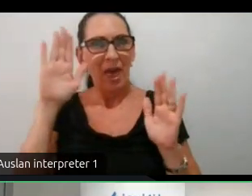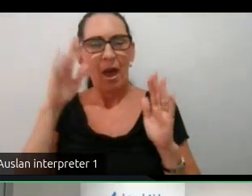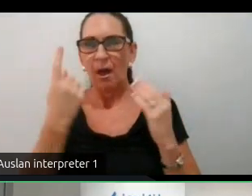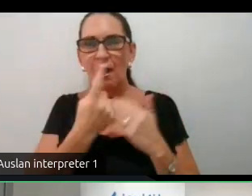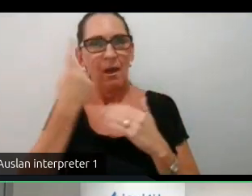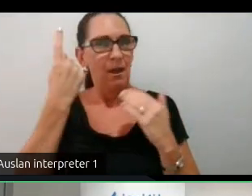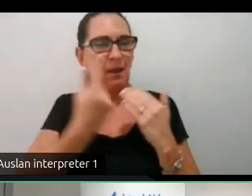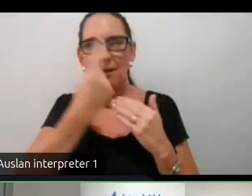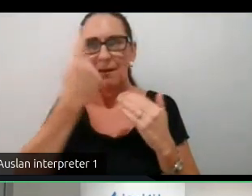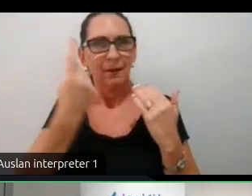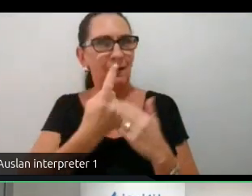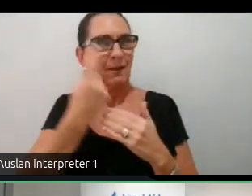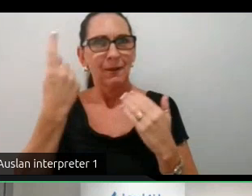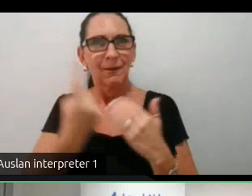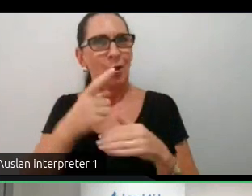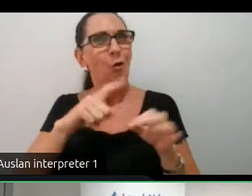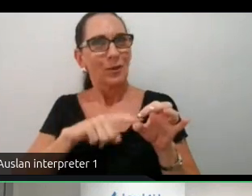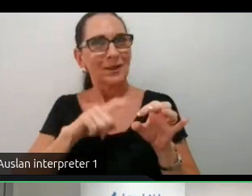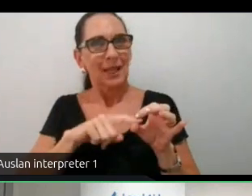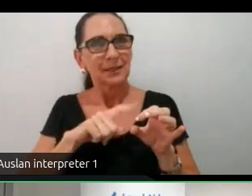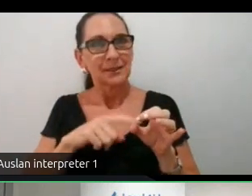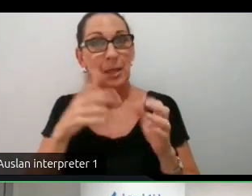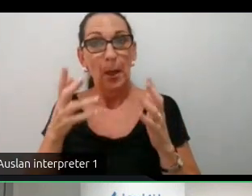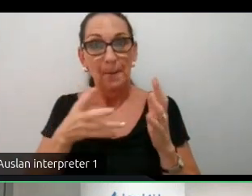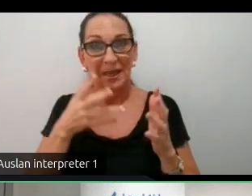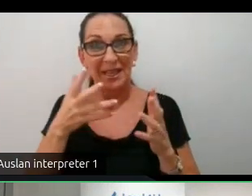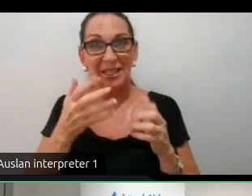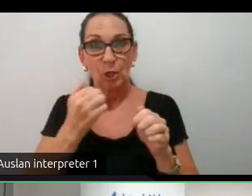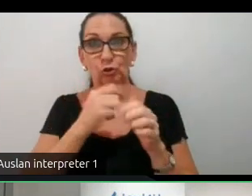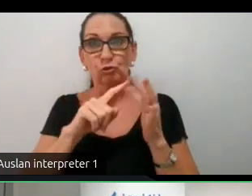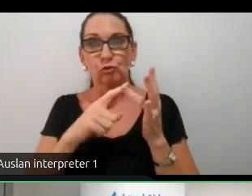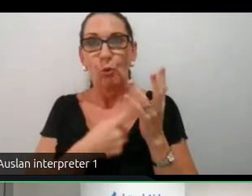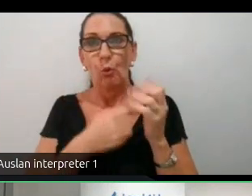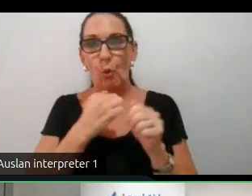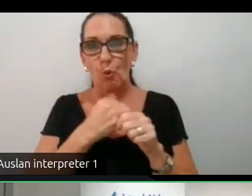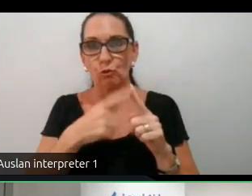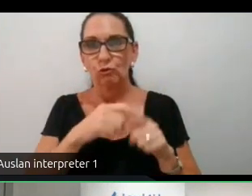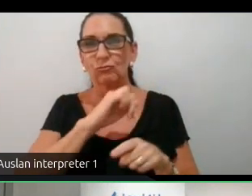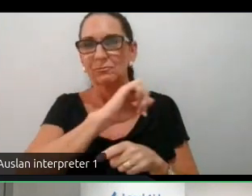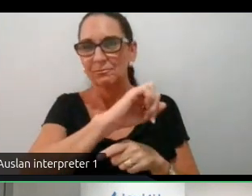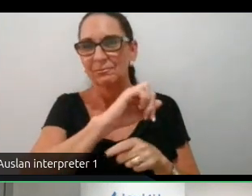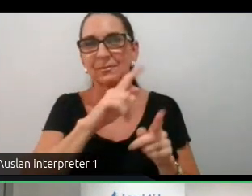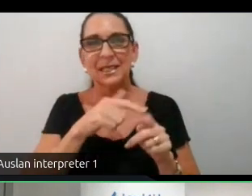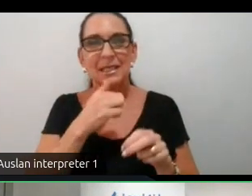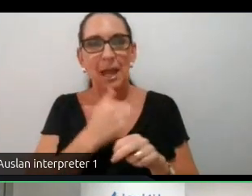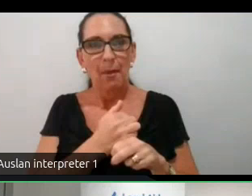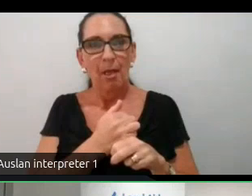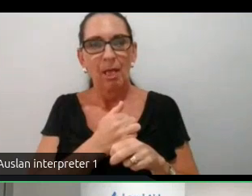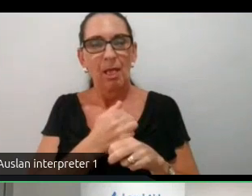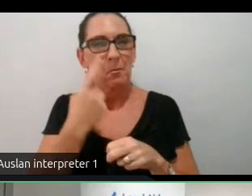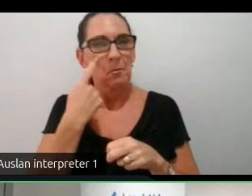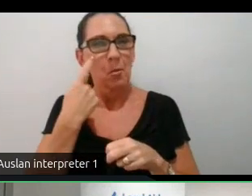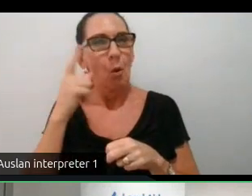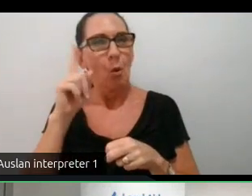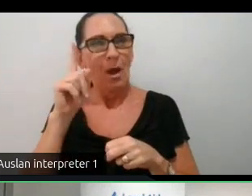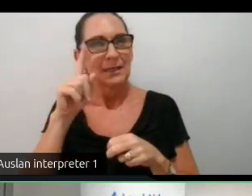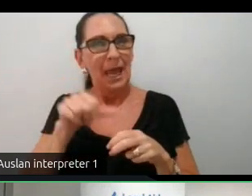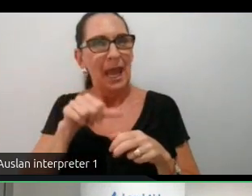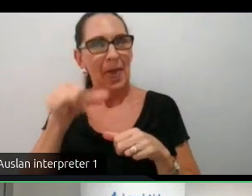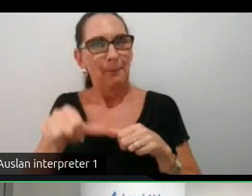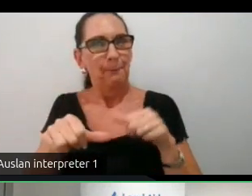keeps on coming. So, what we've got for George is uh what happens next. Now, we have just jumped